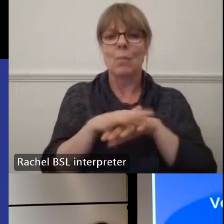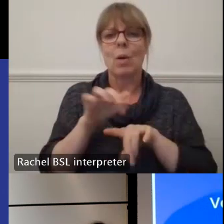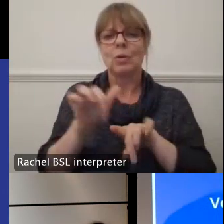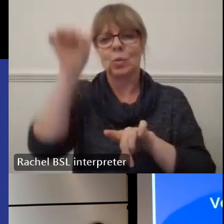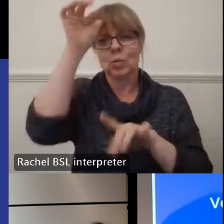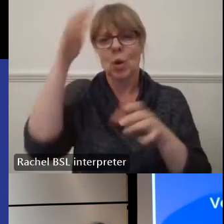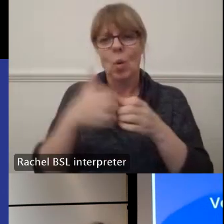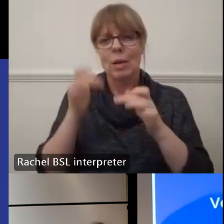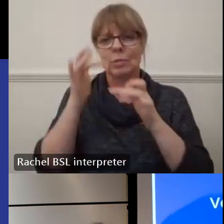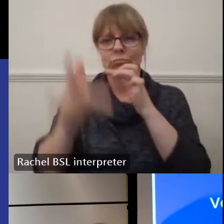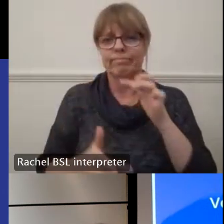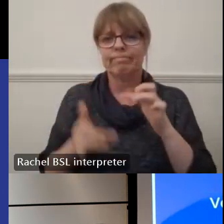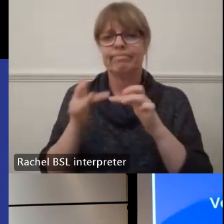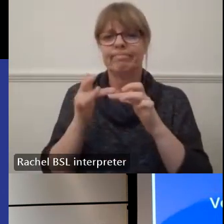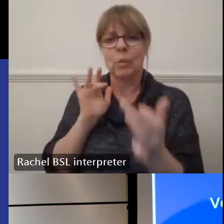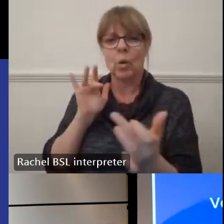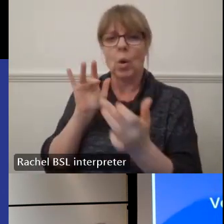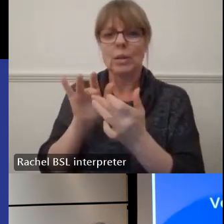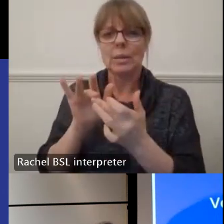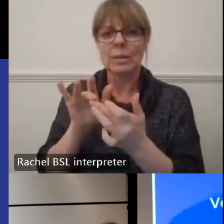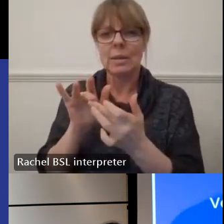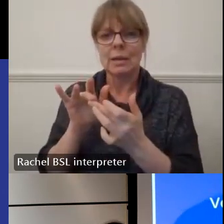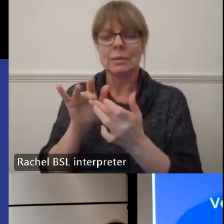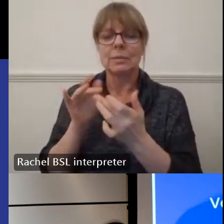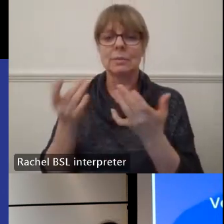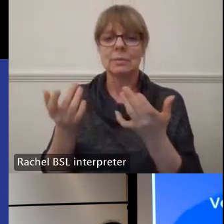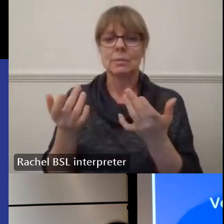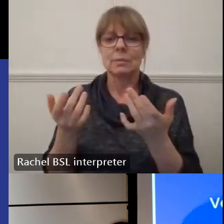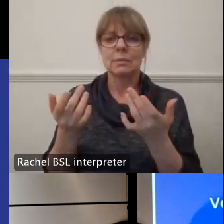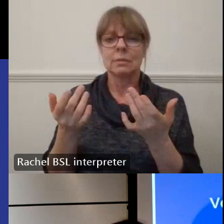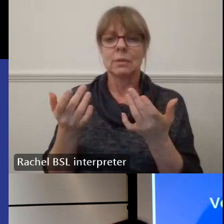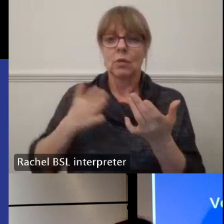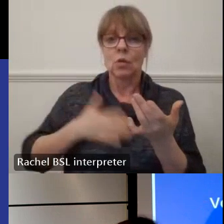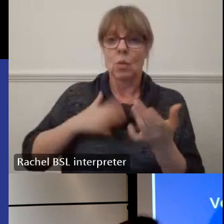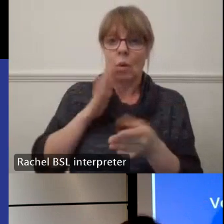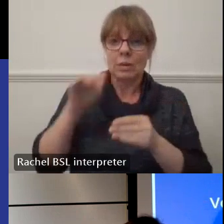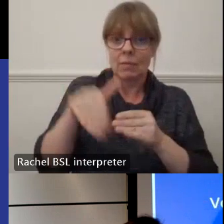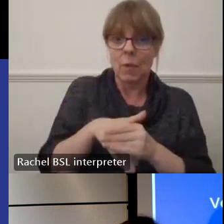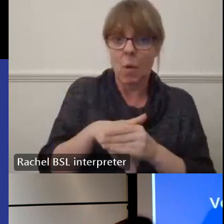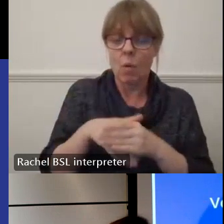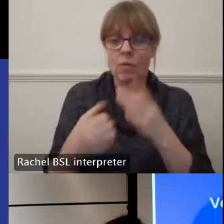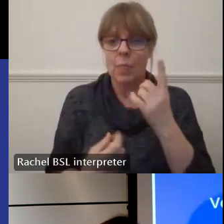Follow us on social media. If you want to come and be involved in the events action group with me